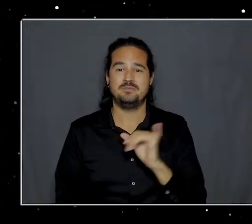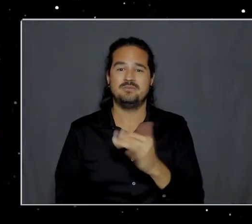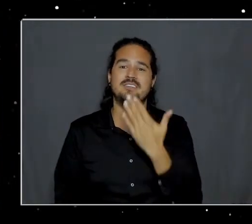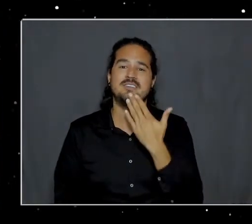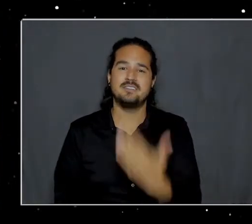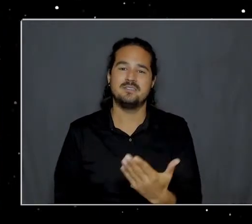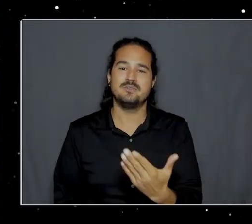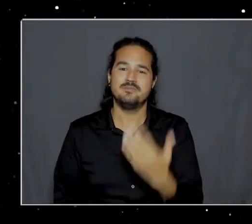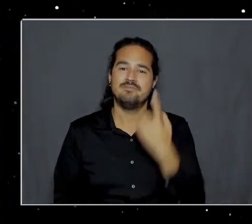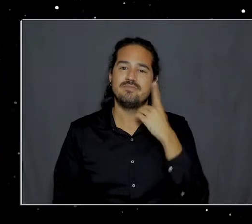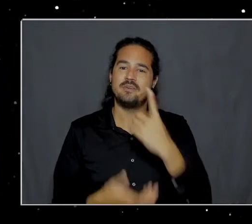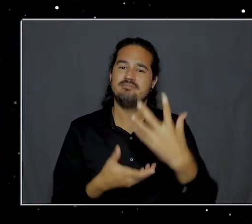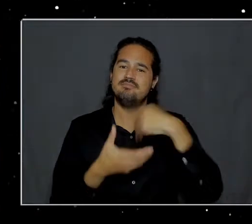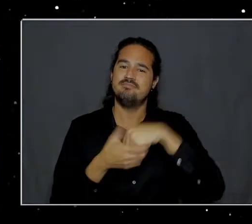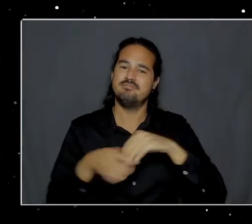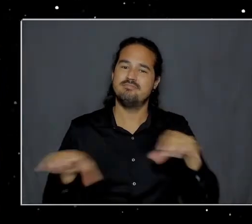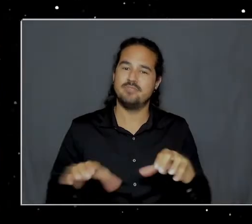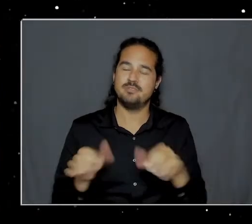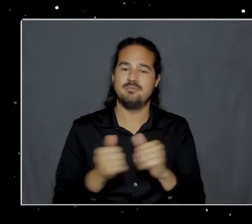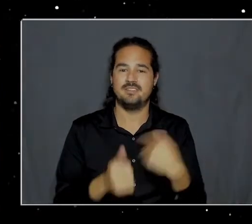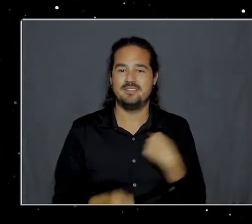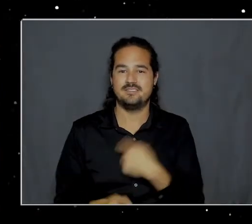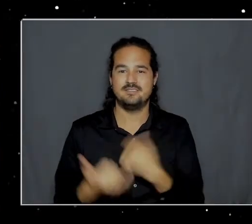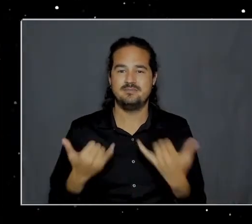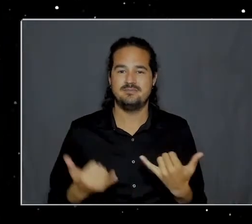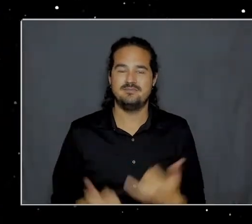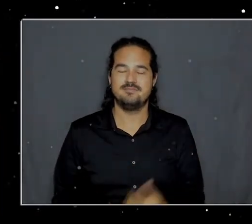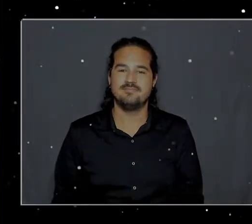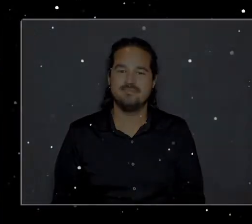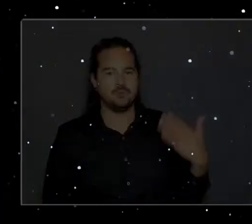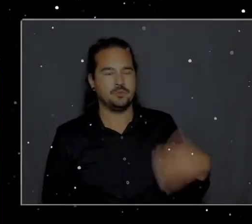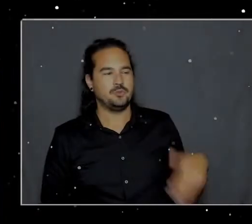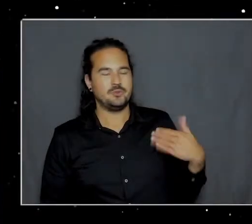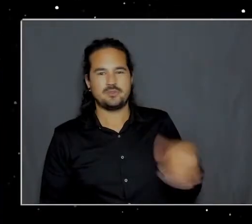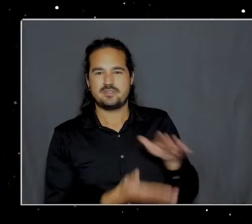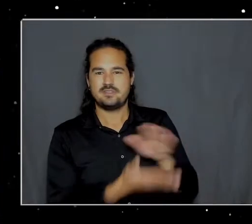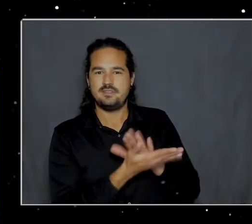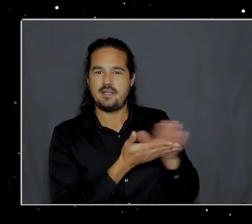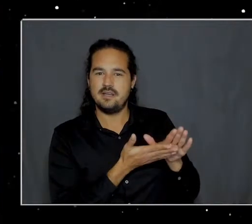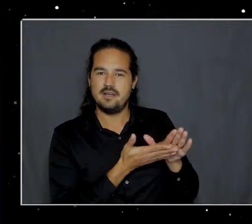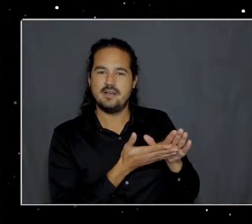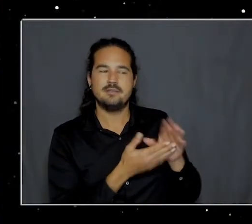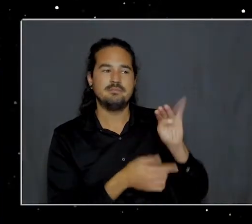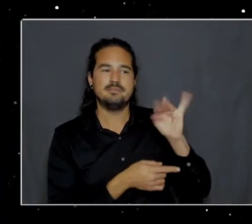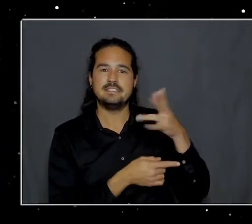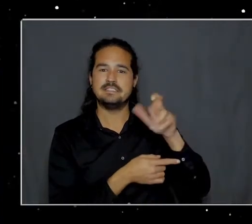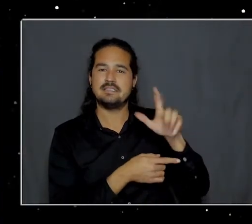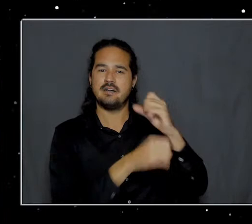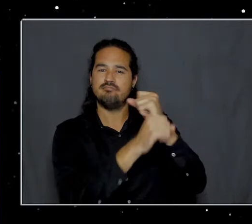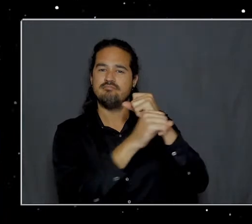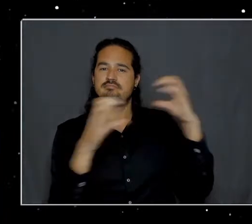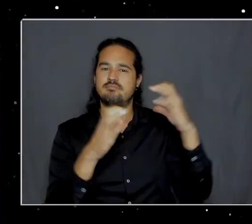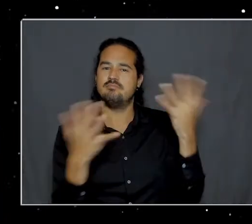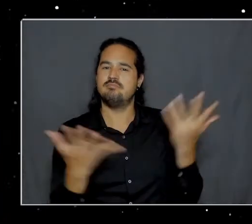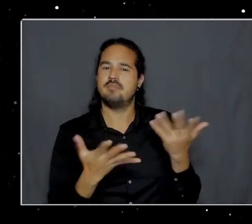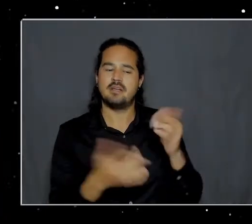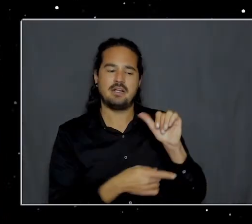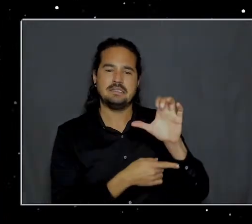THIS WORK WITH US. EULA SCOTT BYNOE: